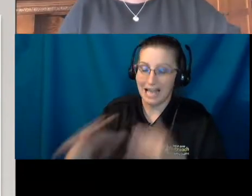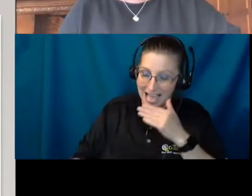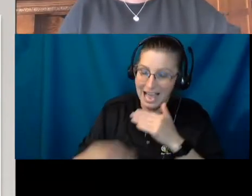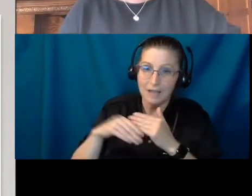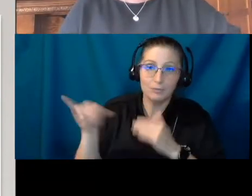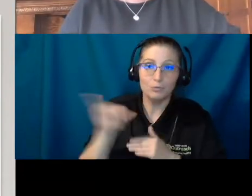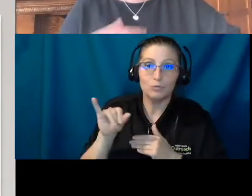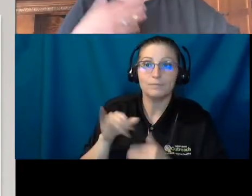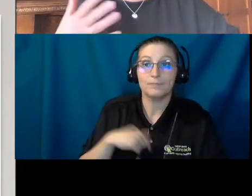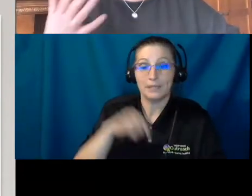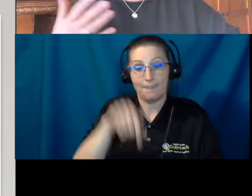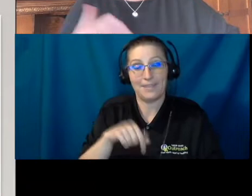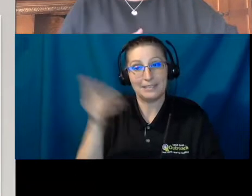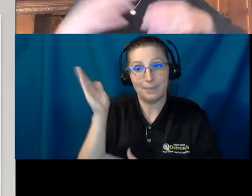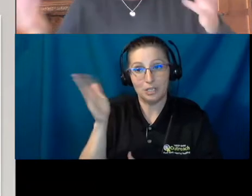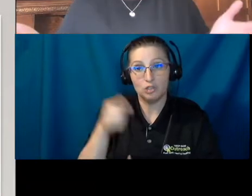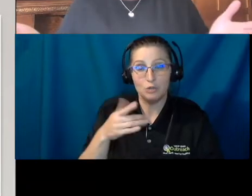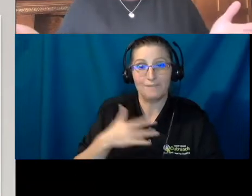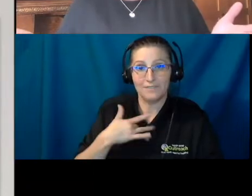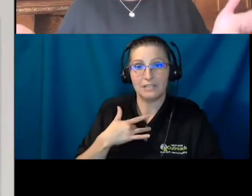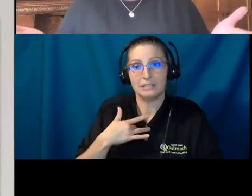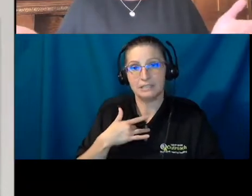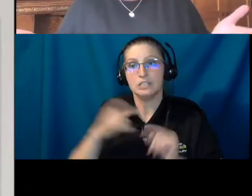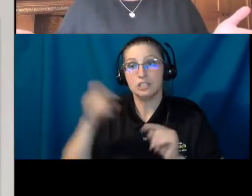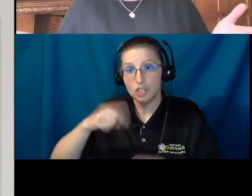presentation a little bit more that this should be something that happens for everyone. We